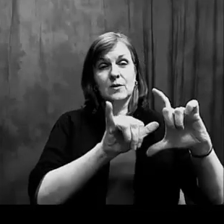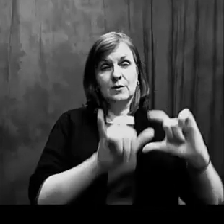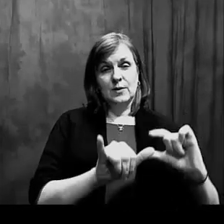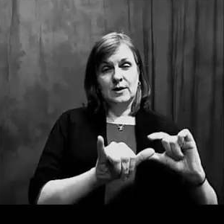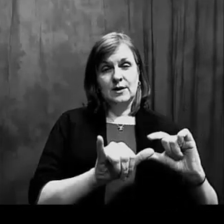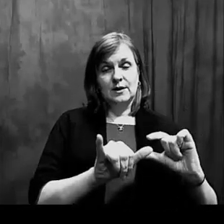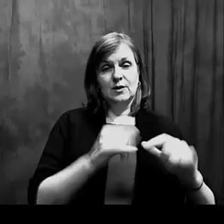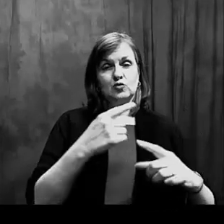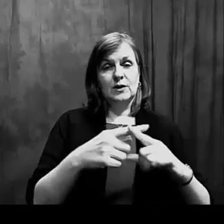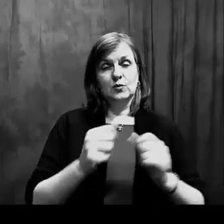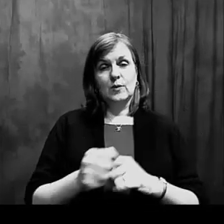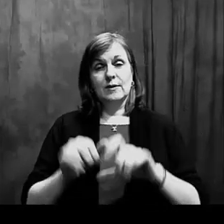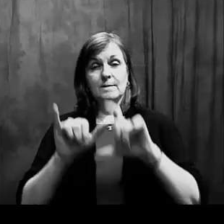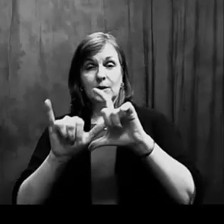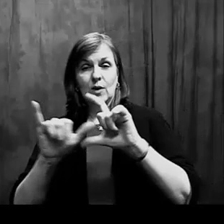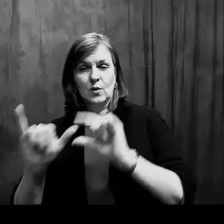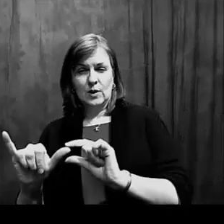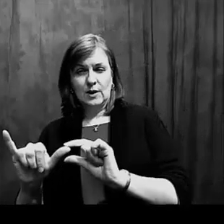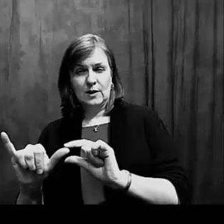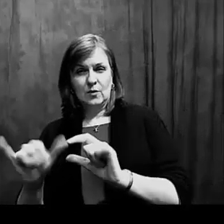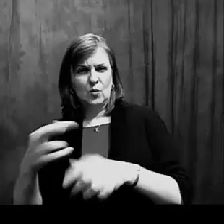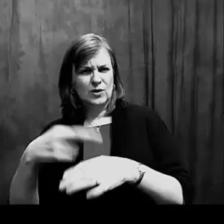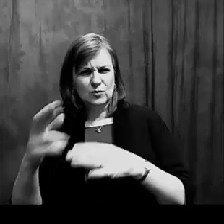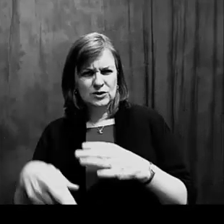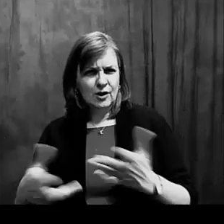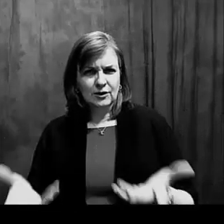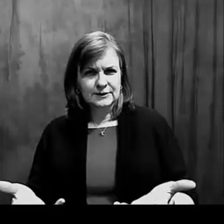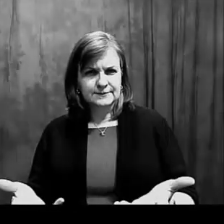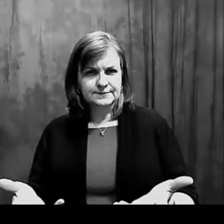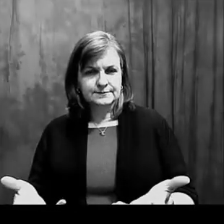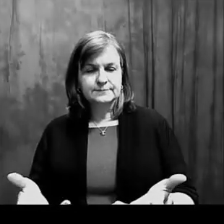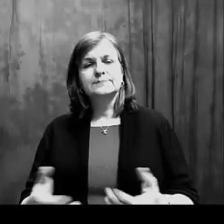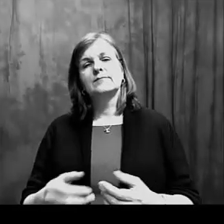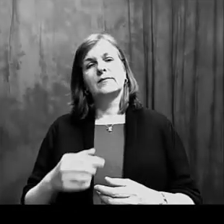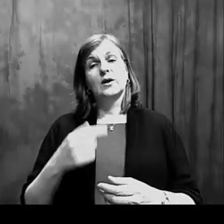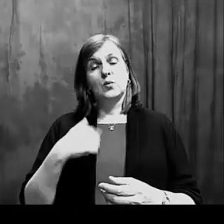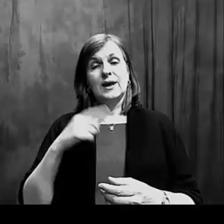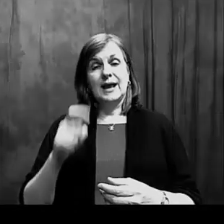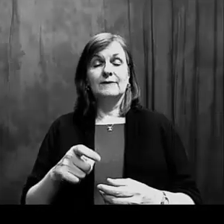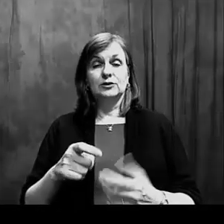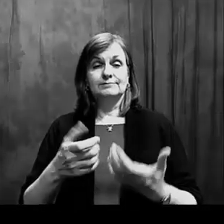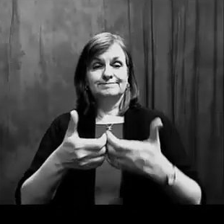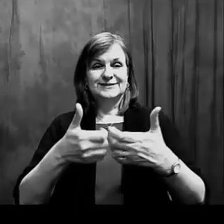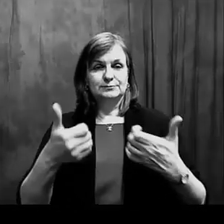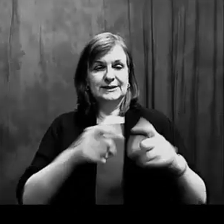little Y is green and we said we're a heterozygote for the trait meaning two different